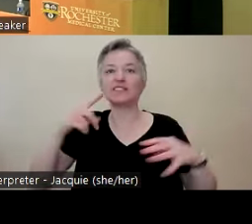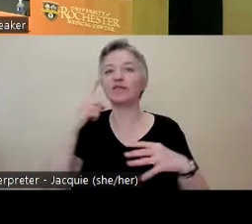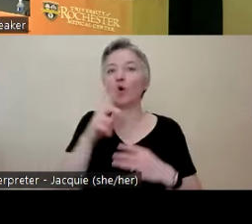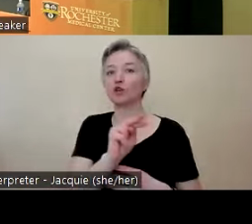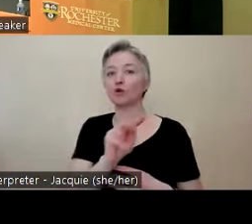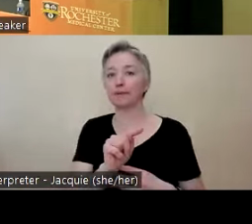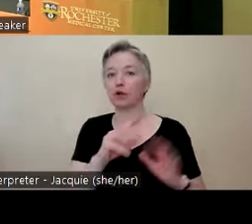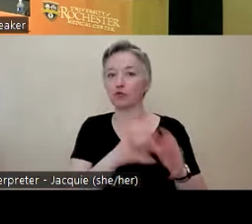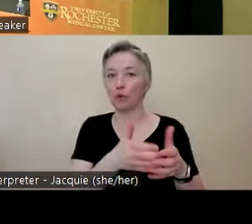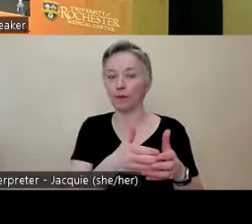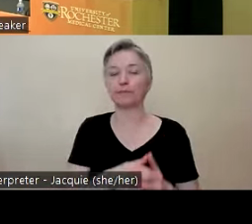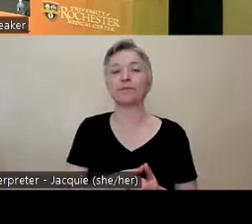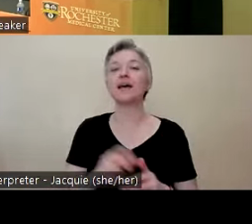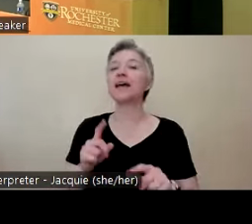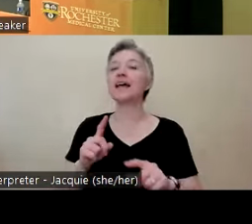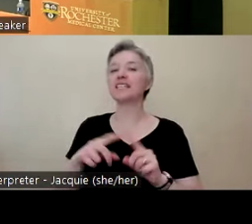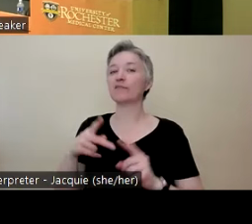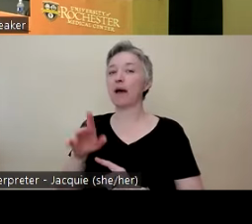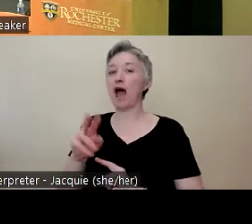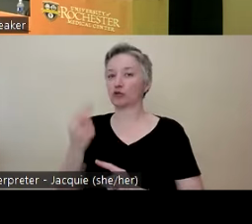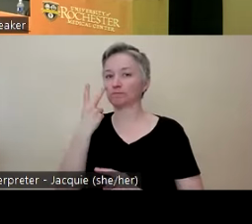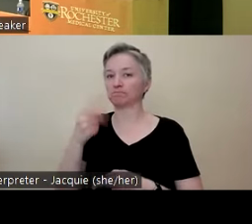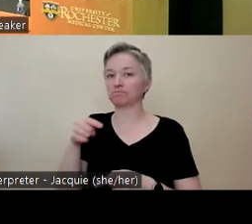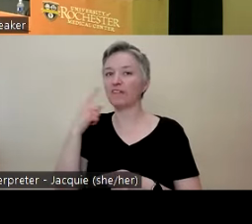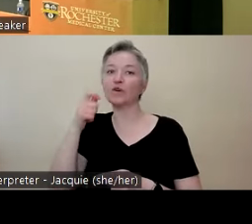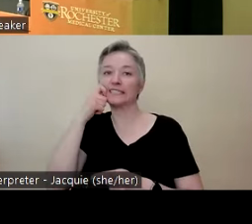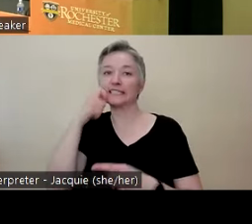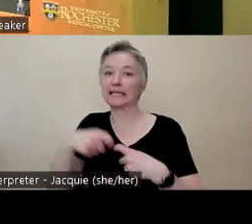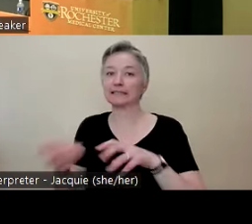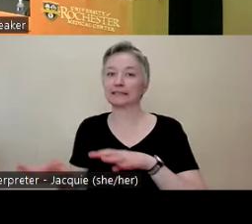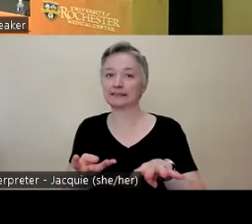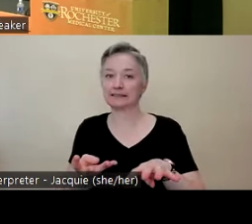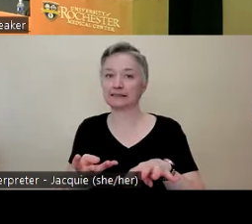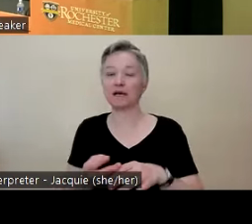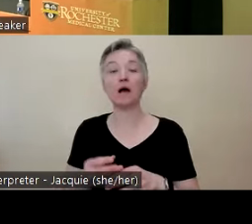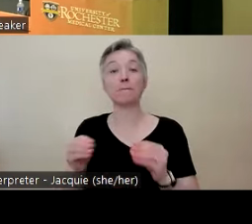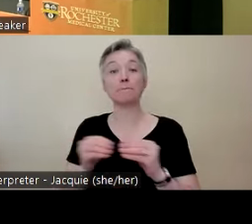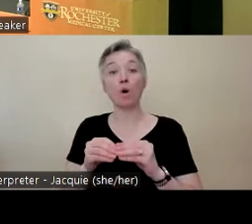a different pattern emerged for skin conductance whereby increased skin conductance from quiet to